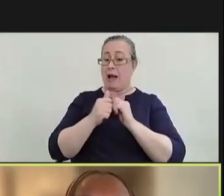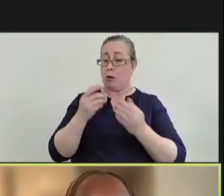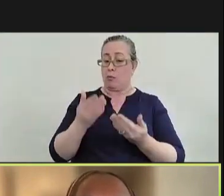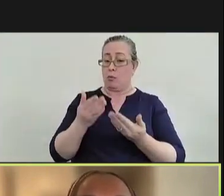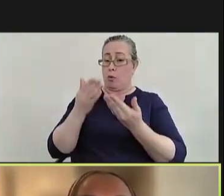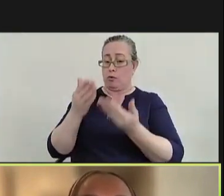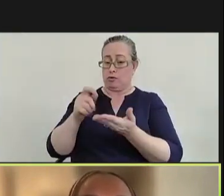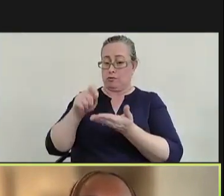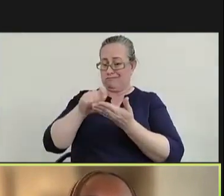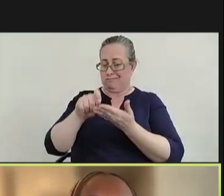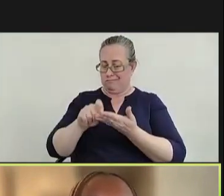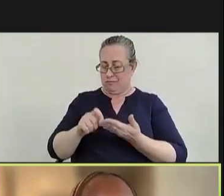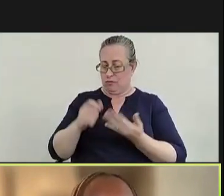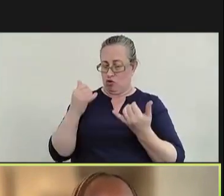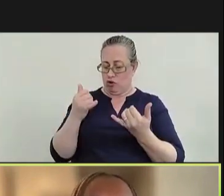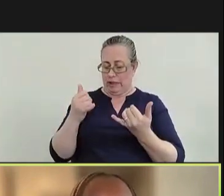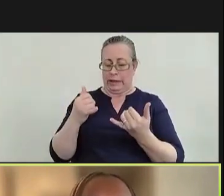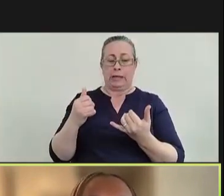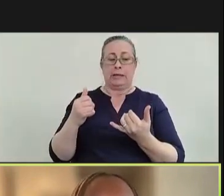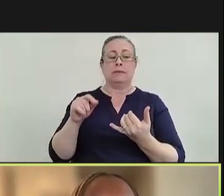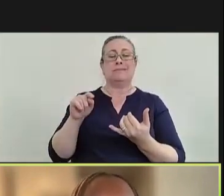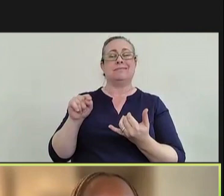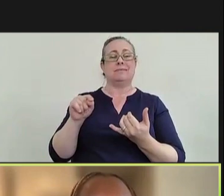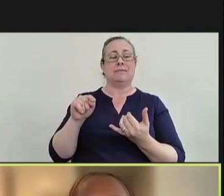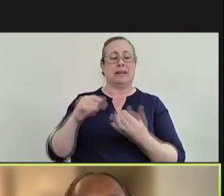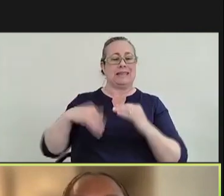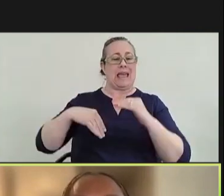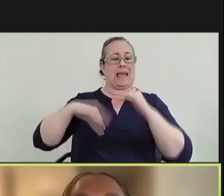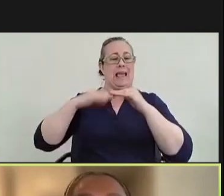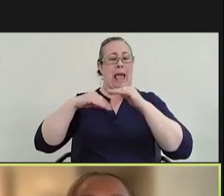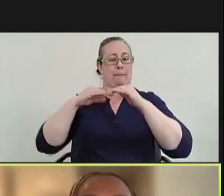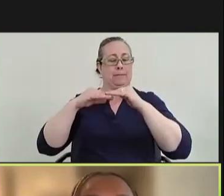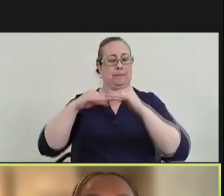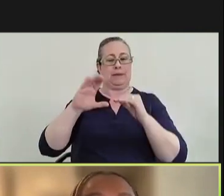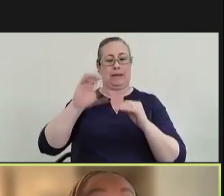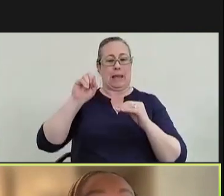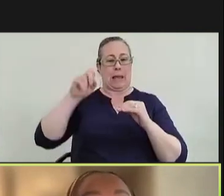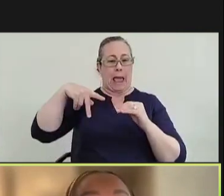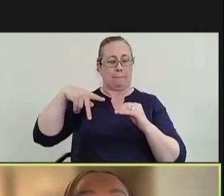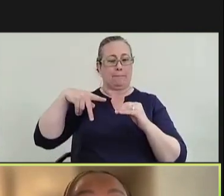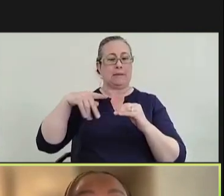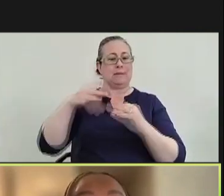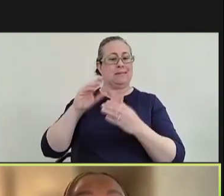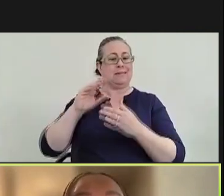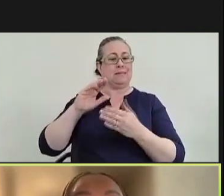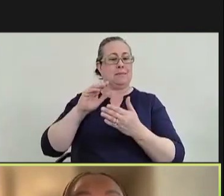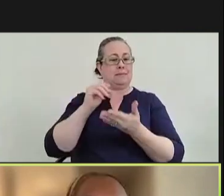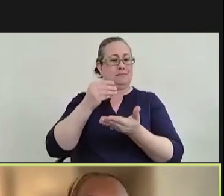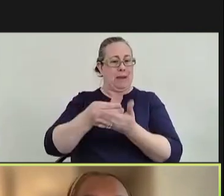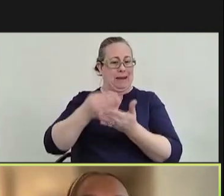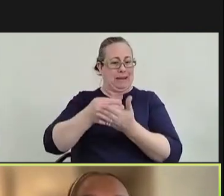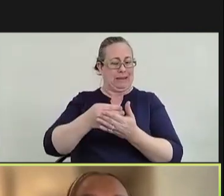current moment is that it's a capped dollar amount, and so while it is mandatory funding,